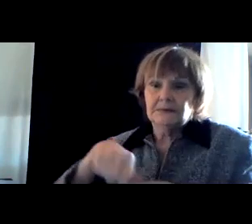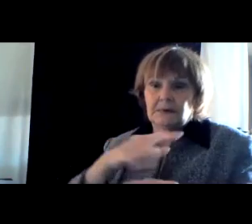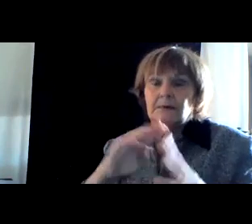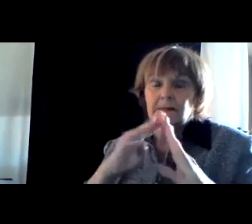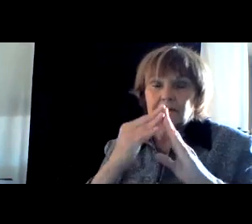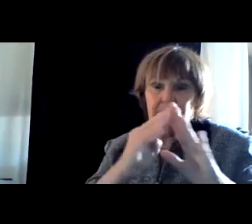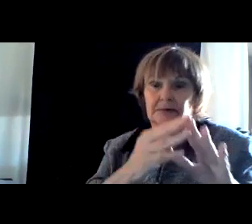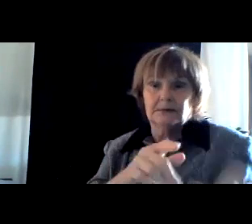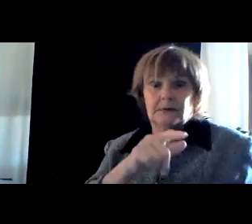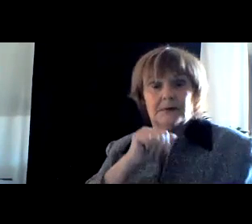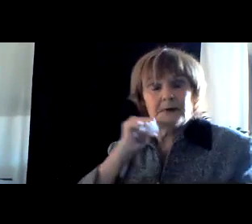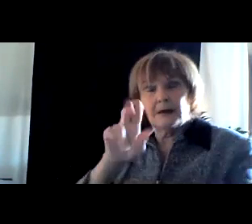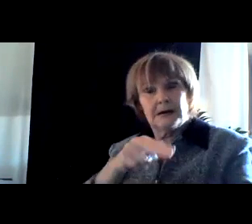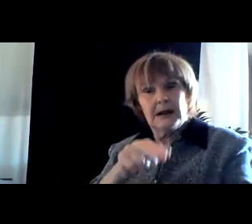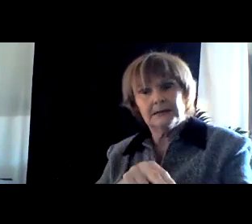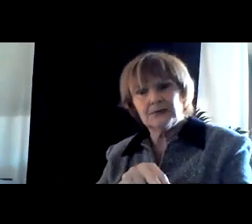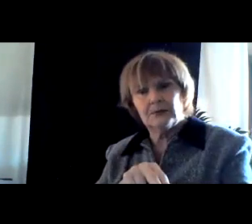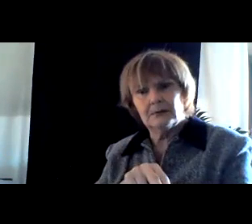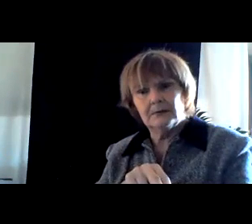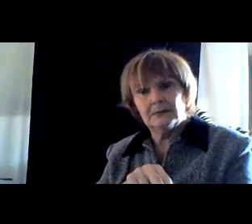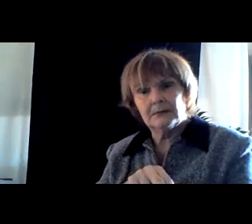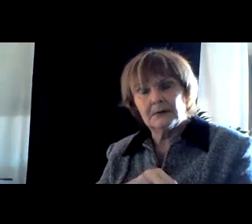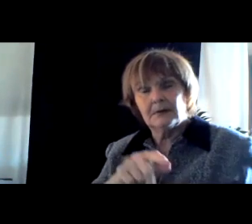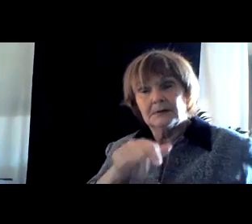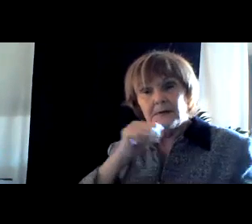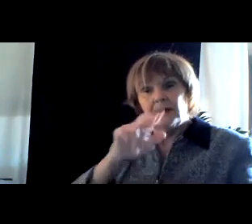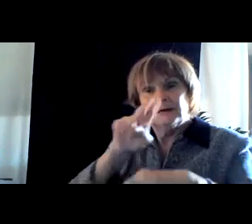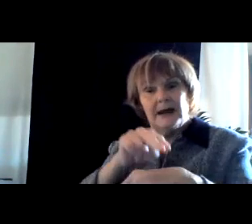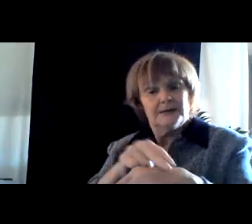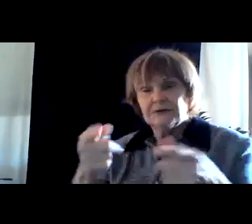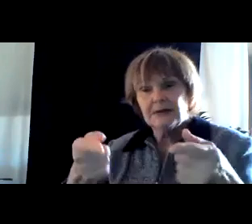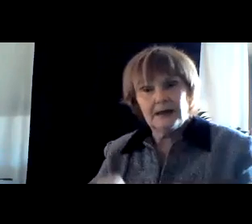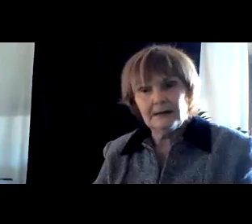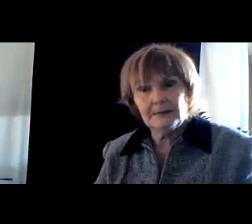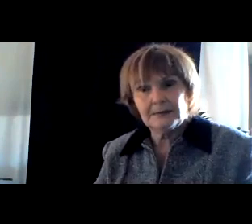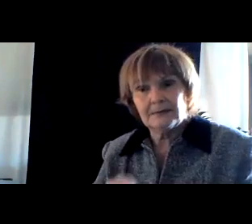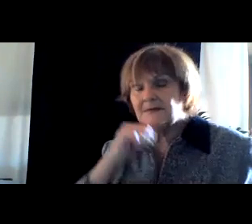So that's not something that just naturally happened. Those were active decisions that were made